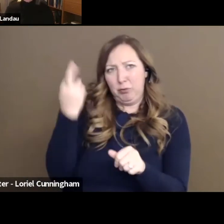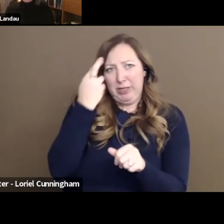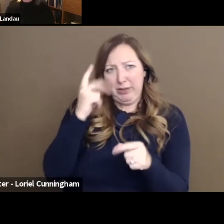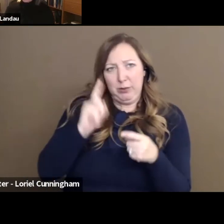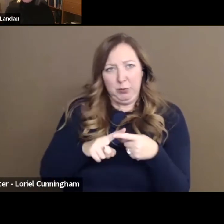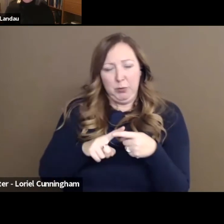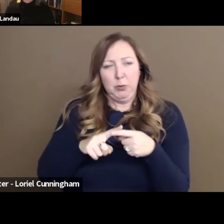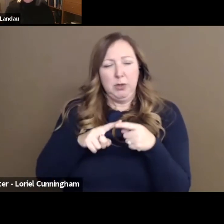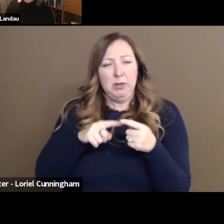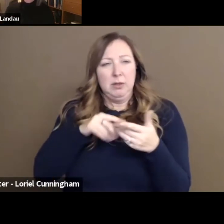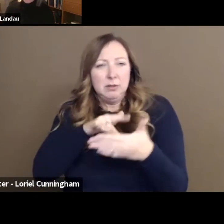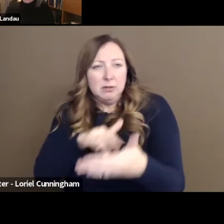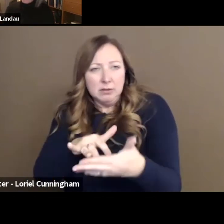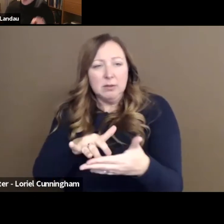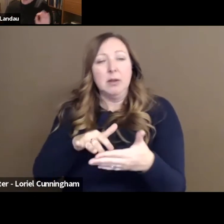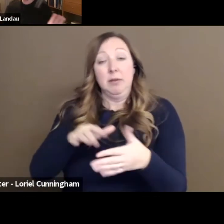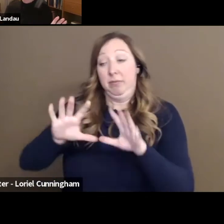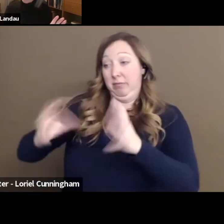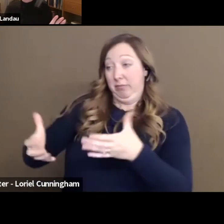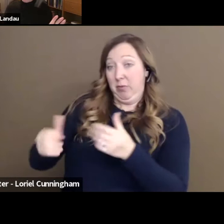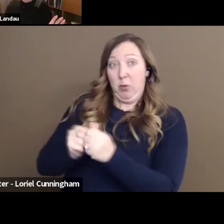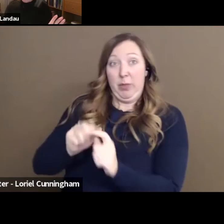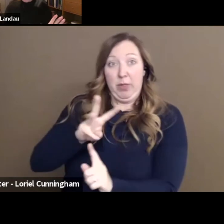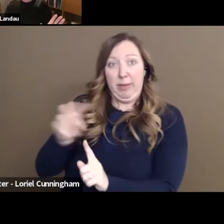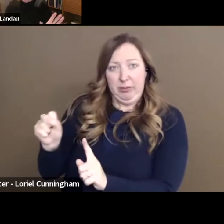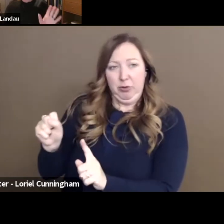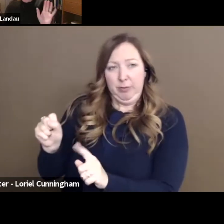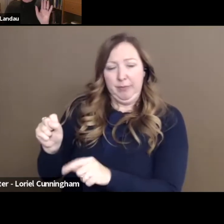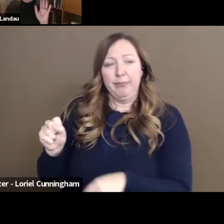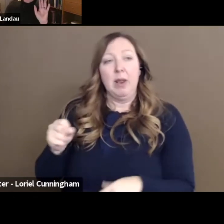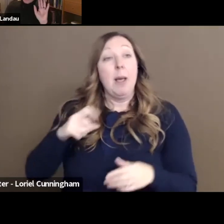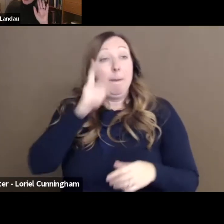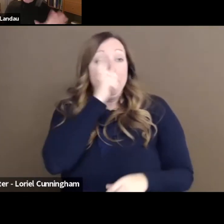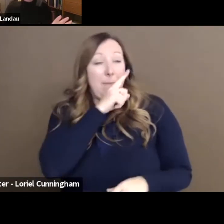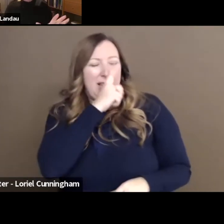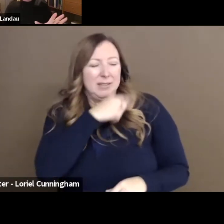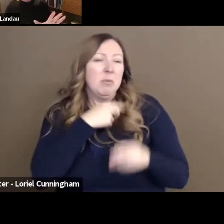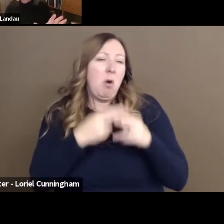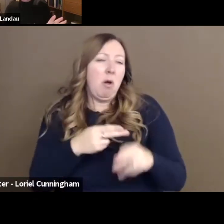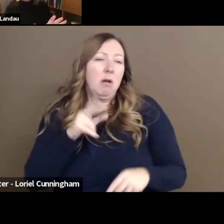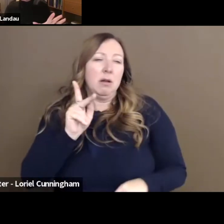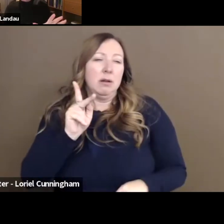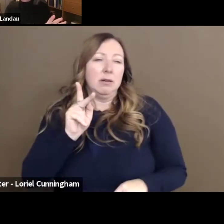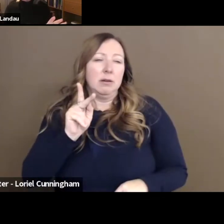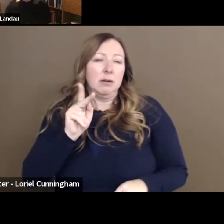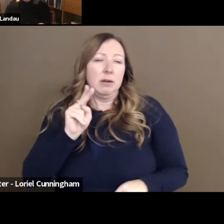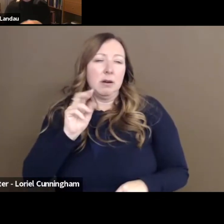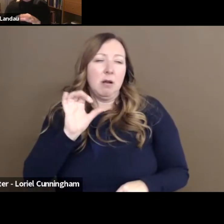because of some studies with knockout mice that showed that there were